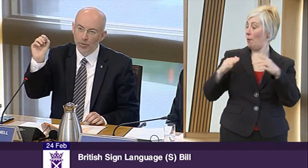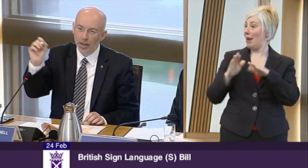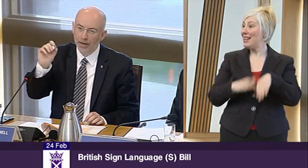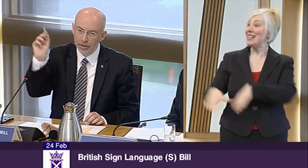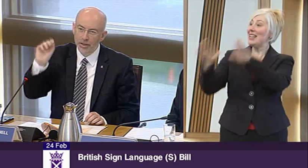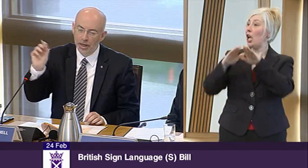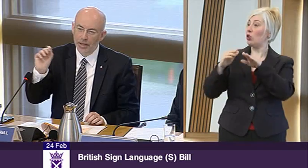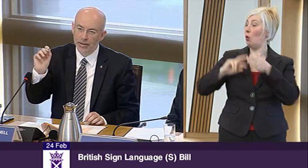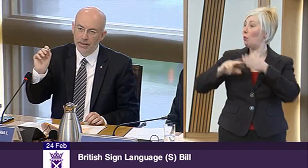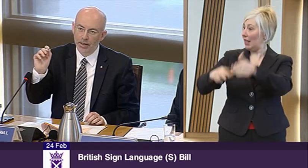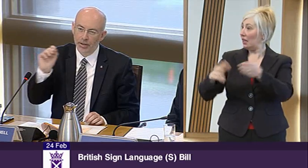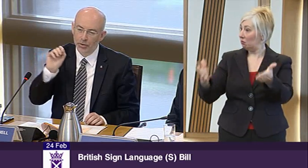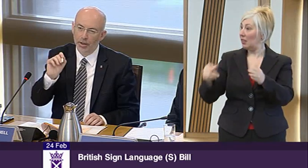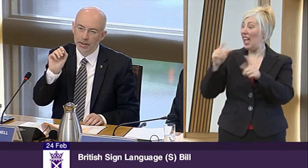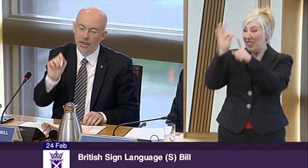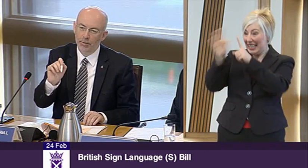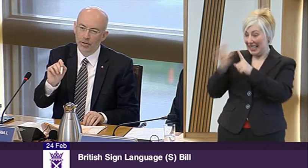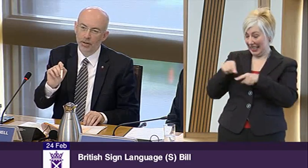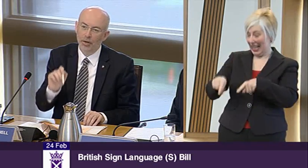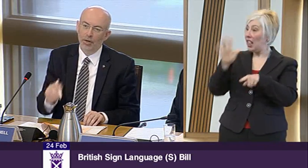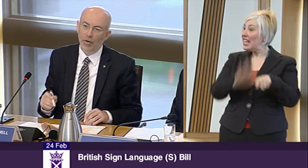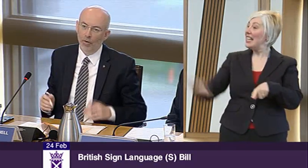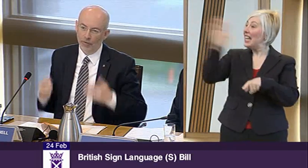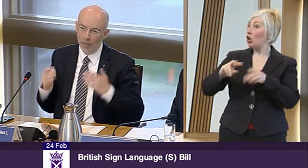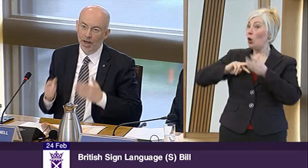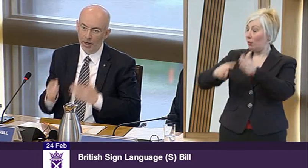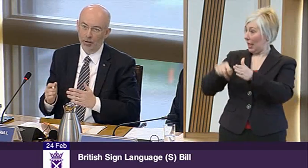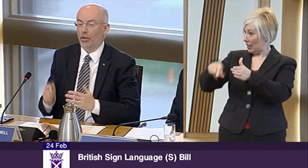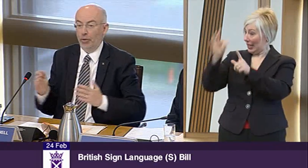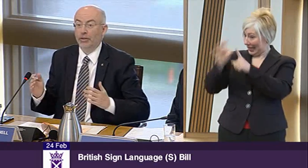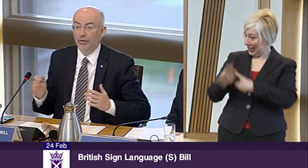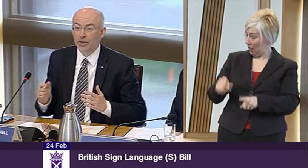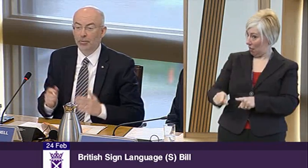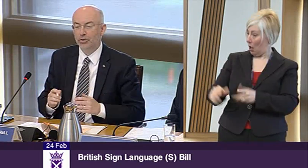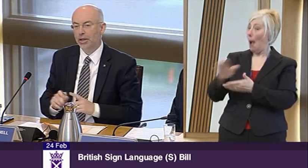in the national plan, as long as the national plan has the detail, that statement from the